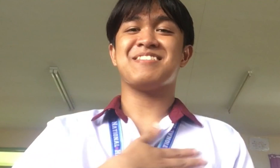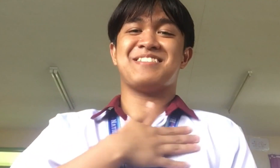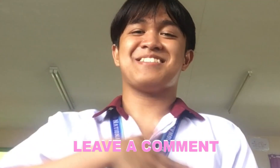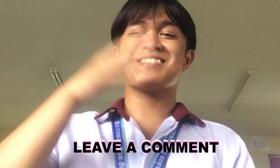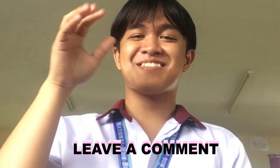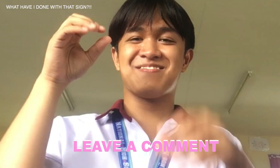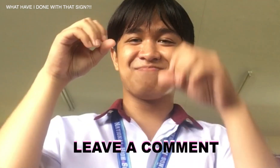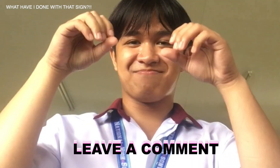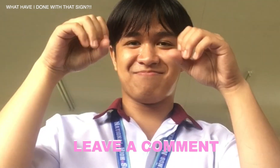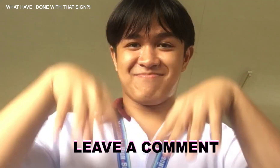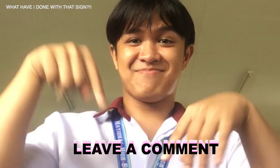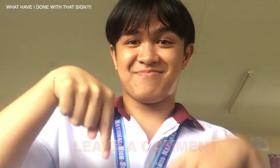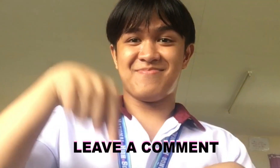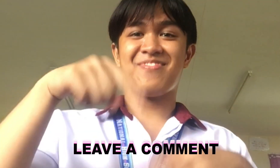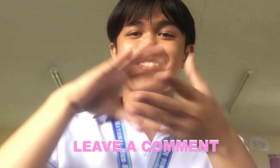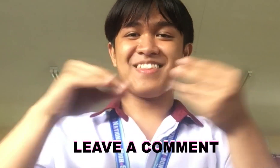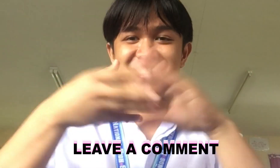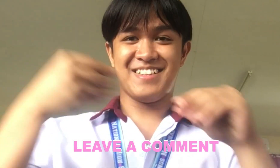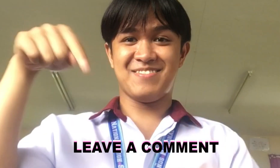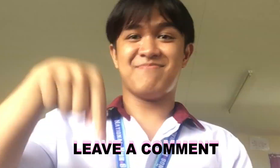then please leave a comment